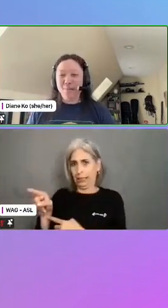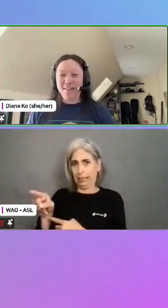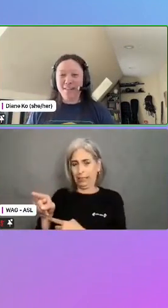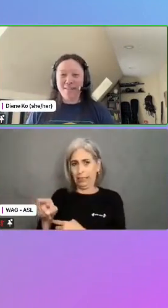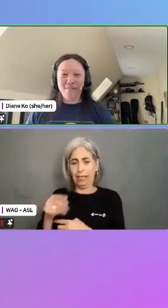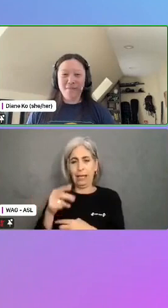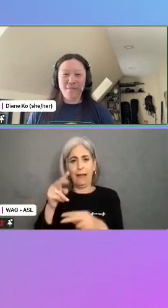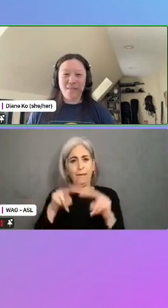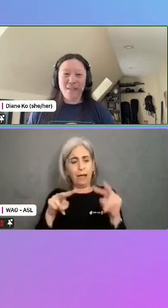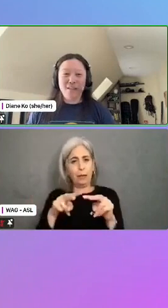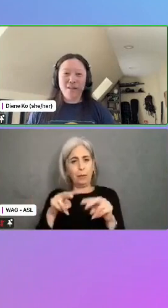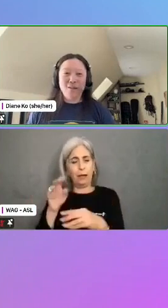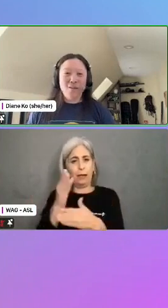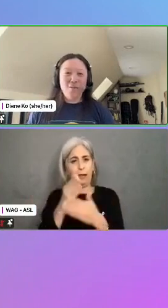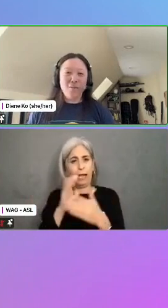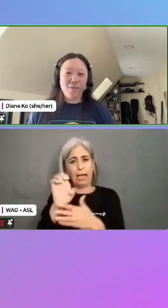value if it is present. Otherwise, uses generated ID